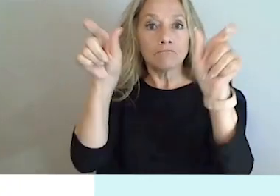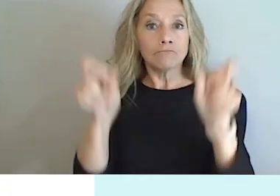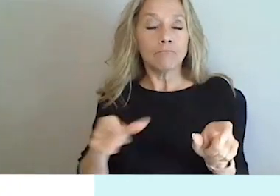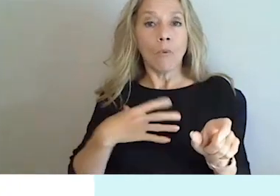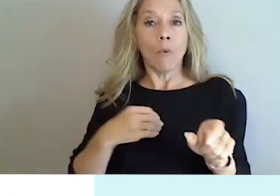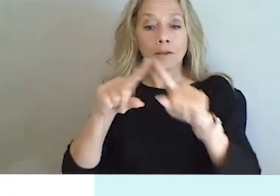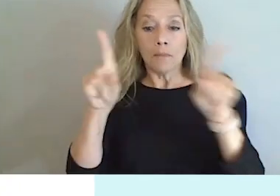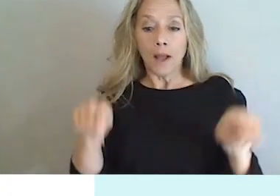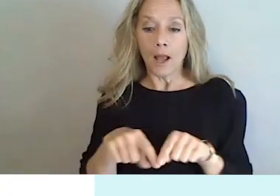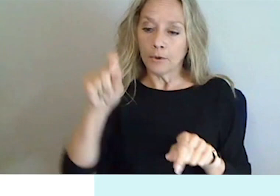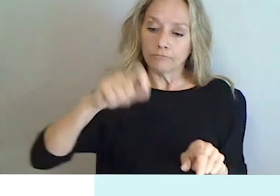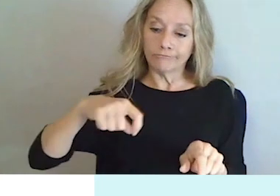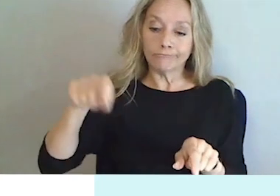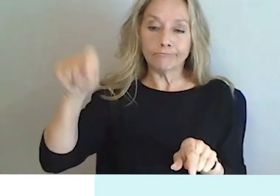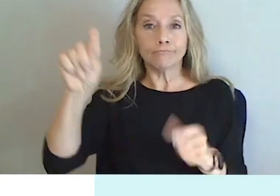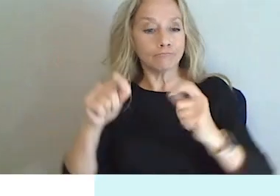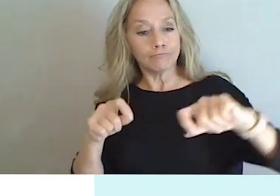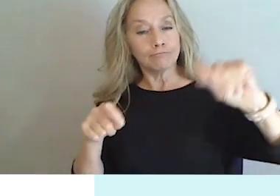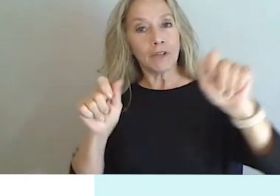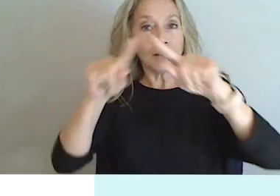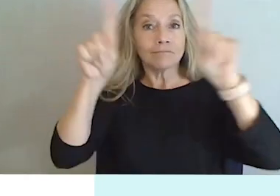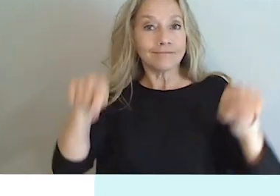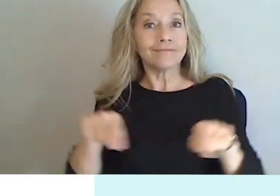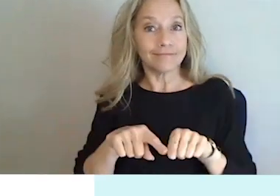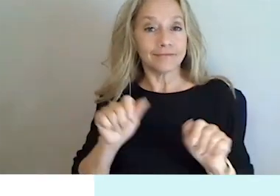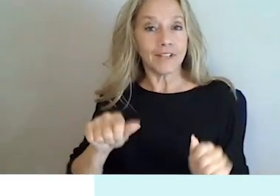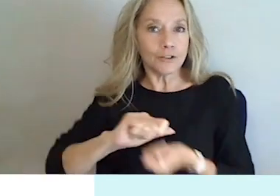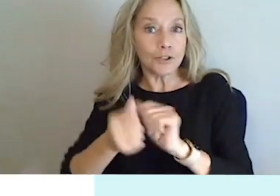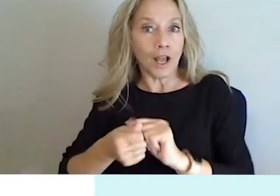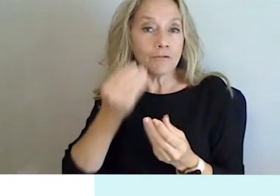Do this for all parts within the renewal packet where you see information that needs to be updated.